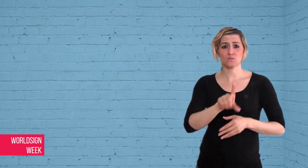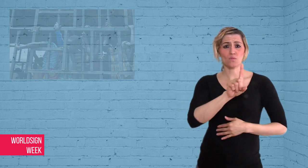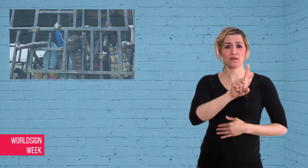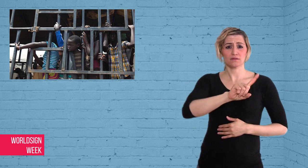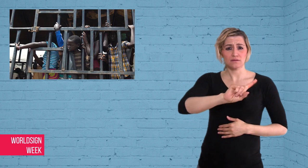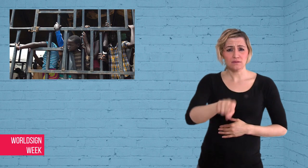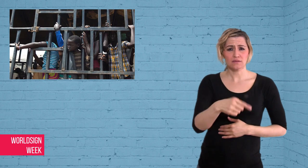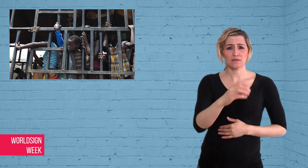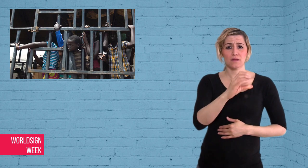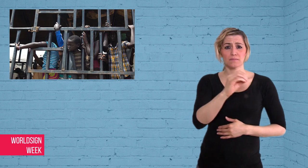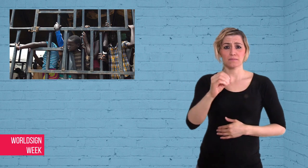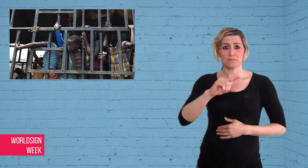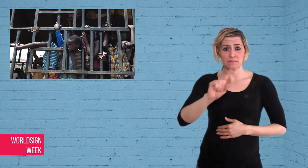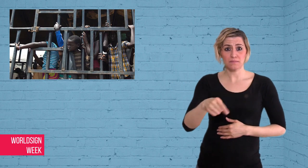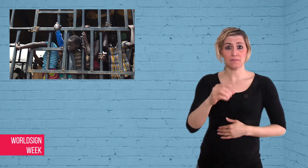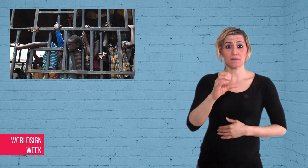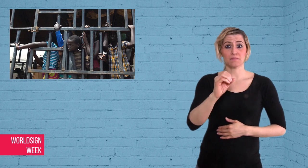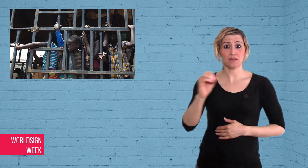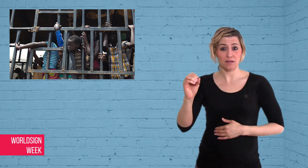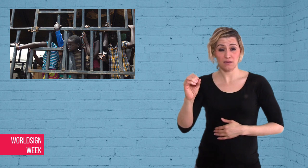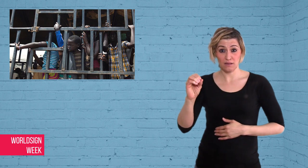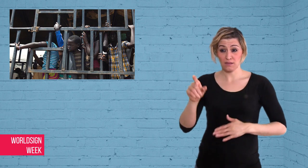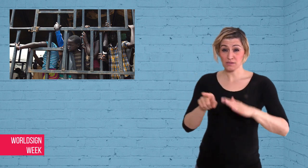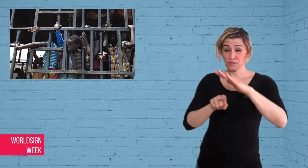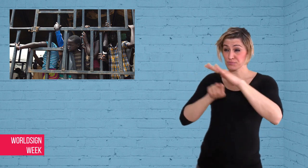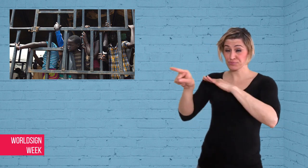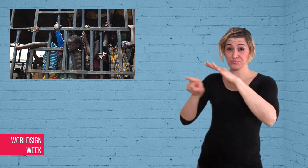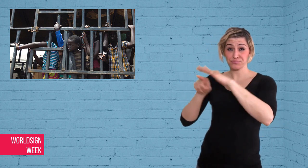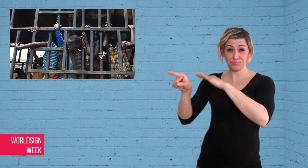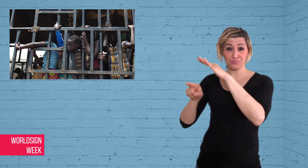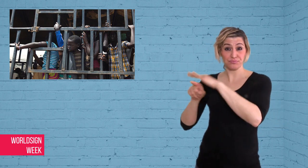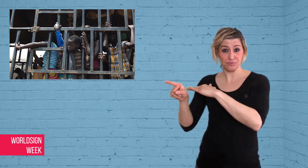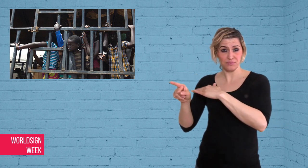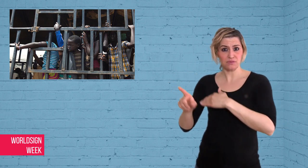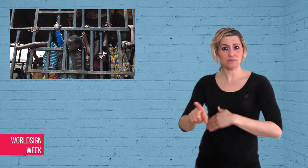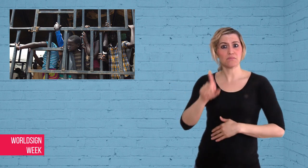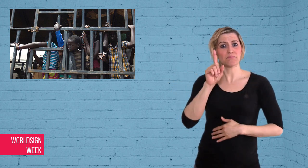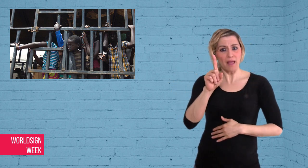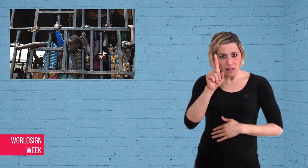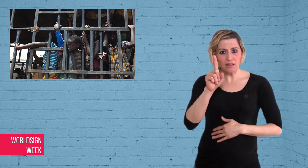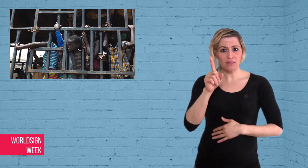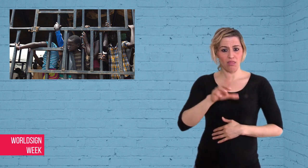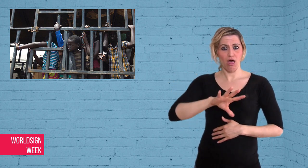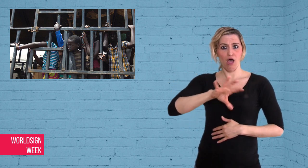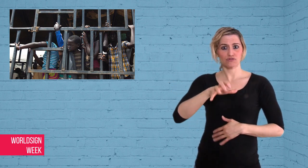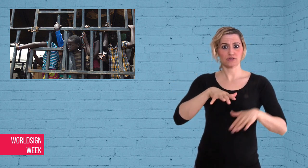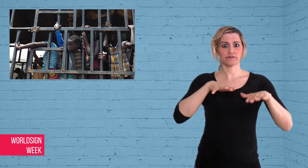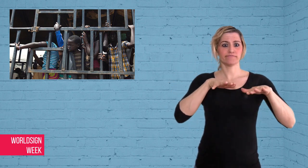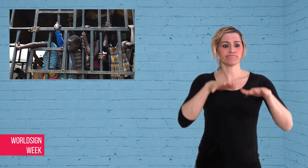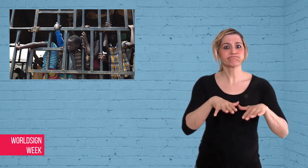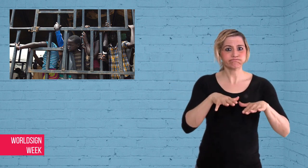one million children are displaced